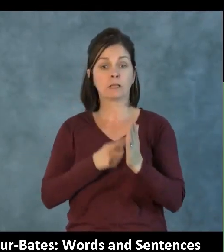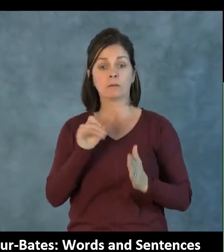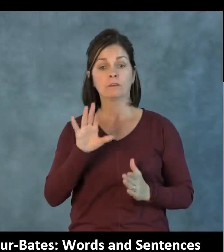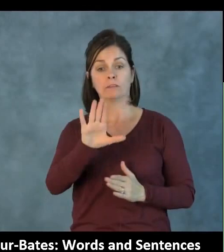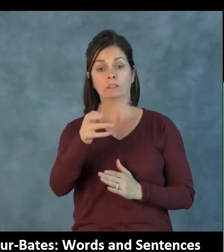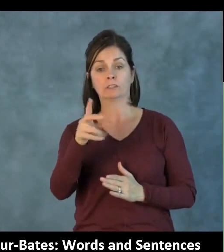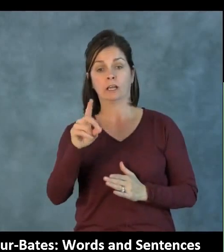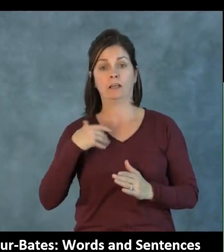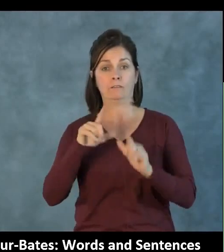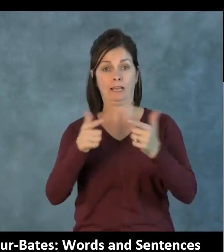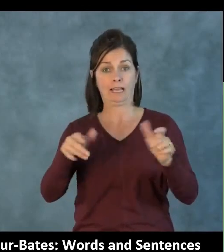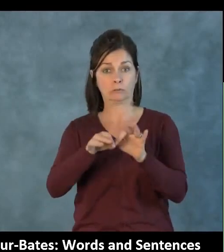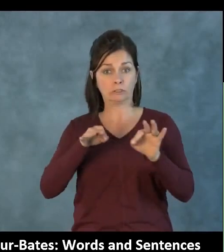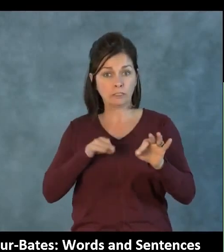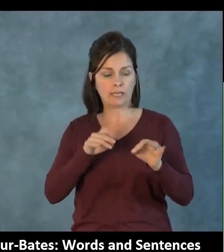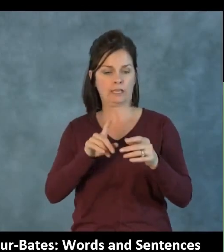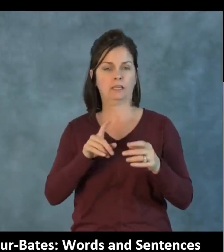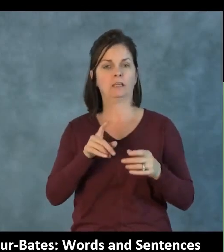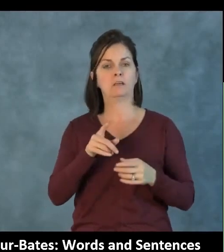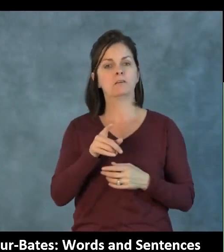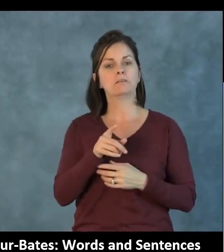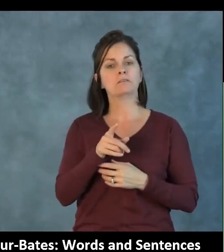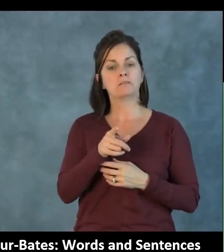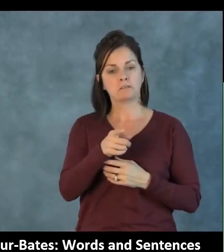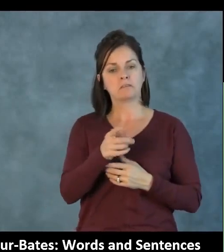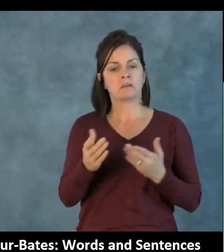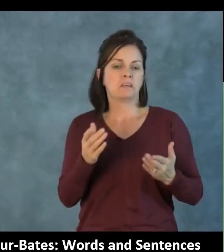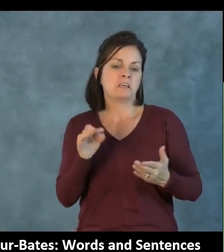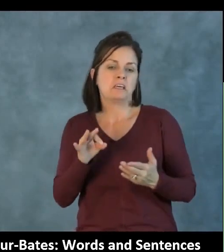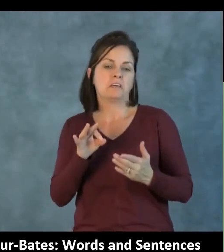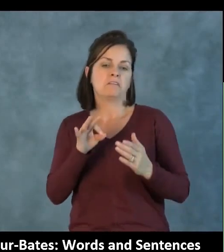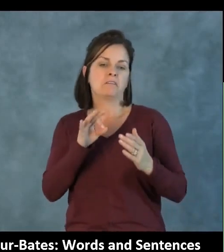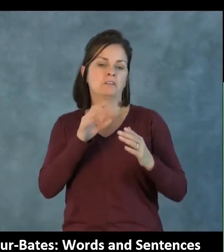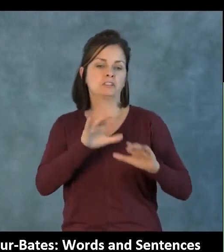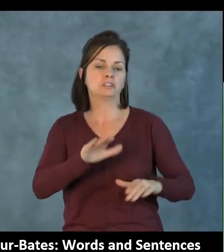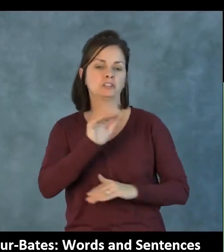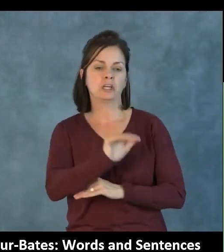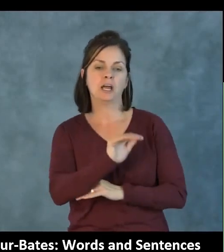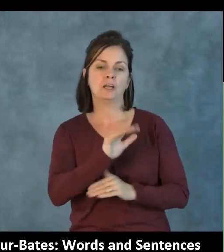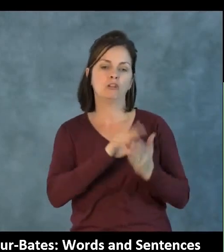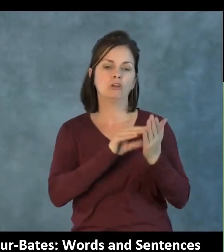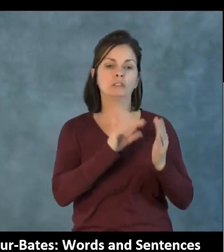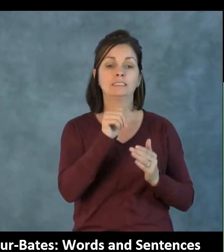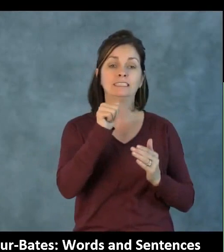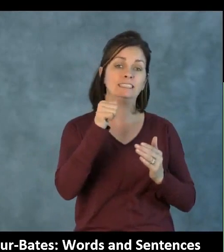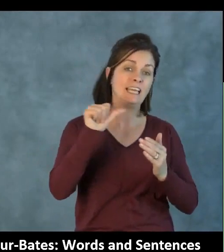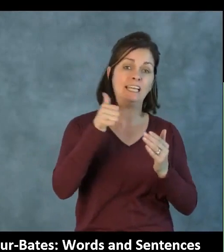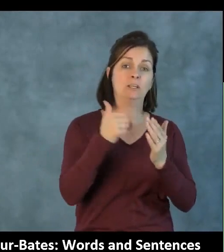who has language delay, are satisfied when their child might be learning 10 new words a month.